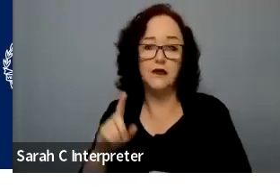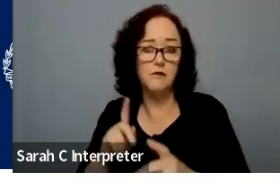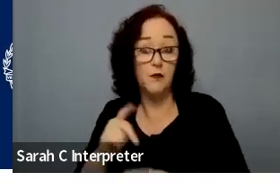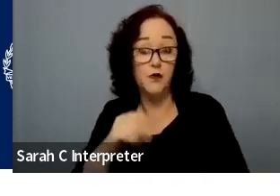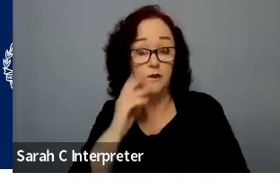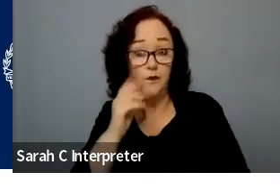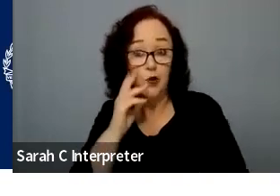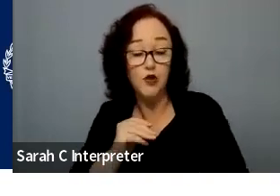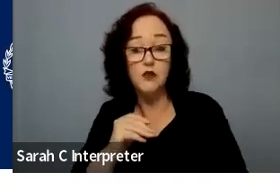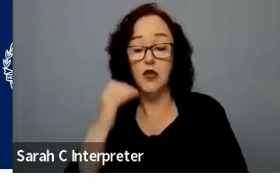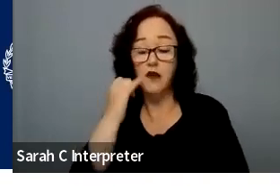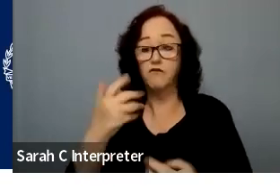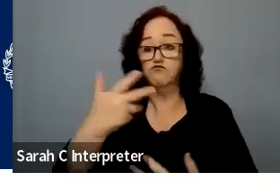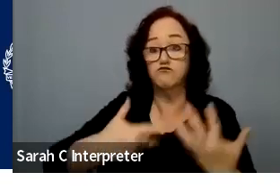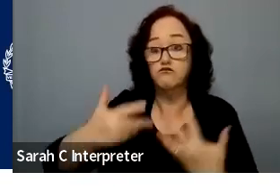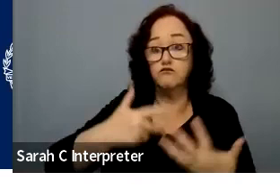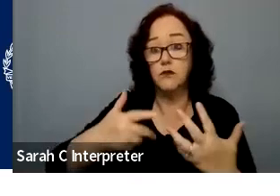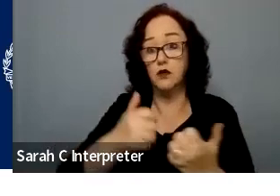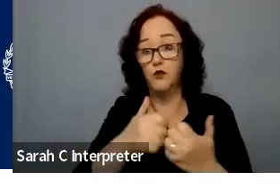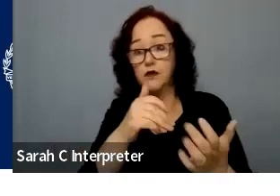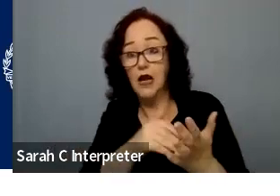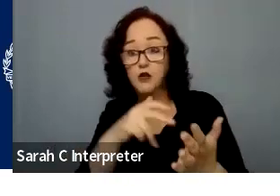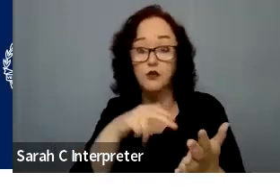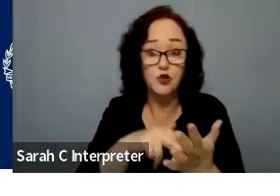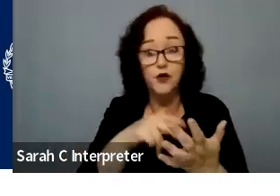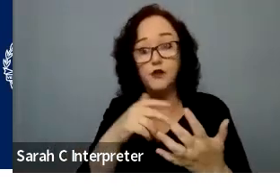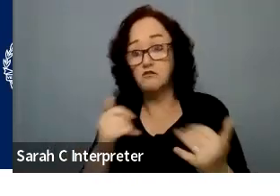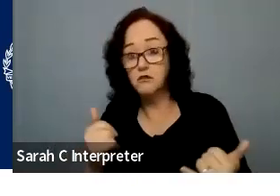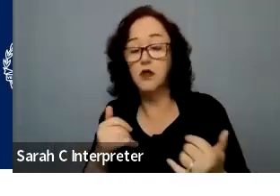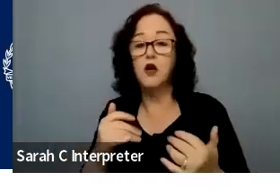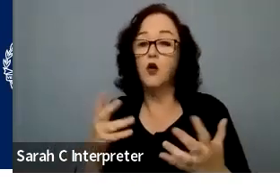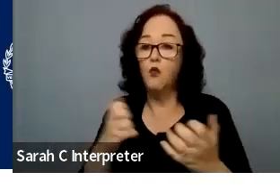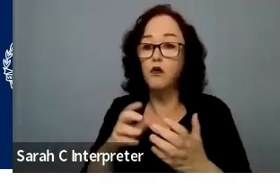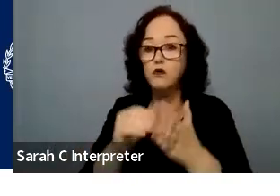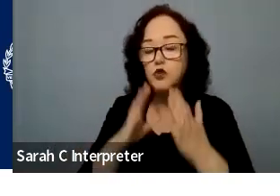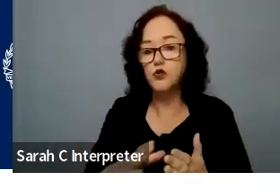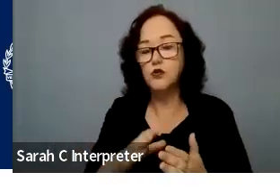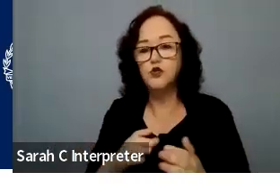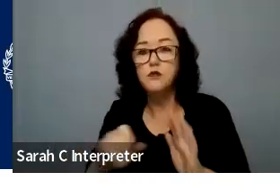healthcare providers, we wanted the students to be able to identify and analyze mechanisms